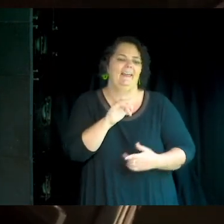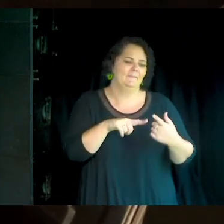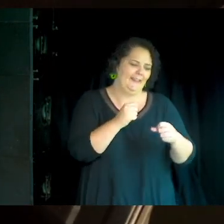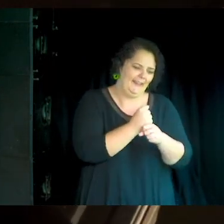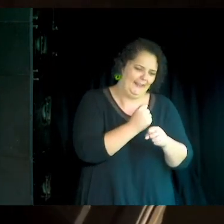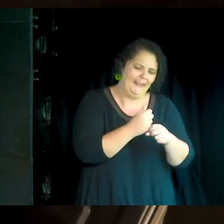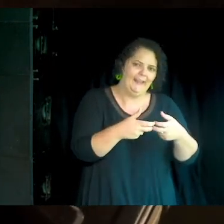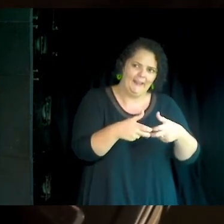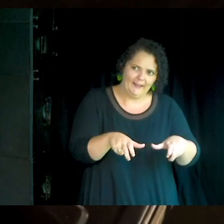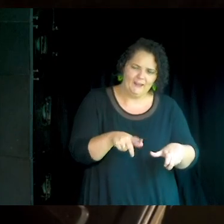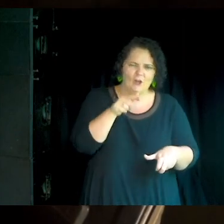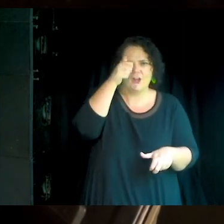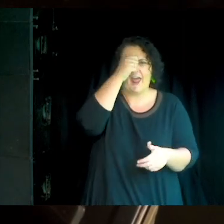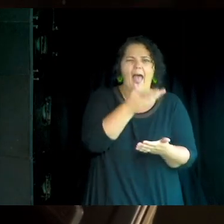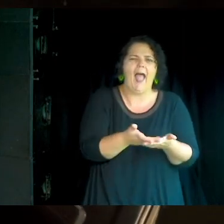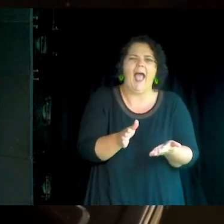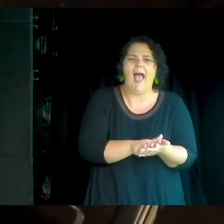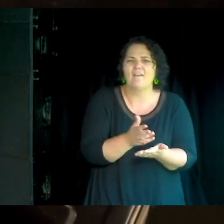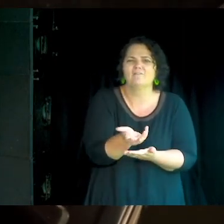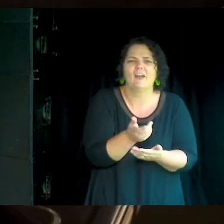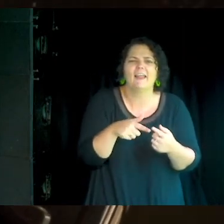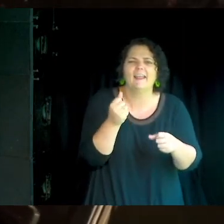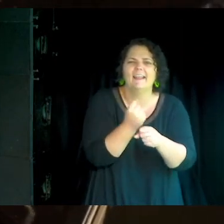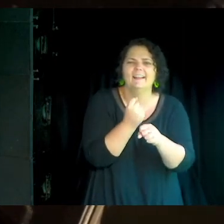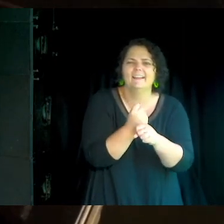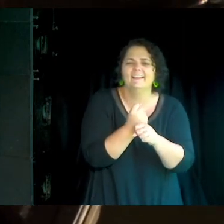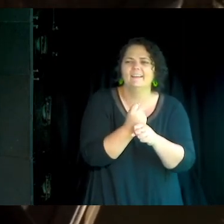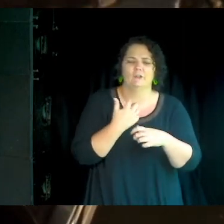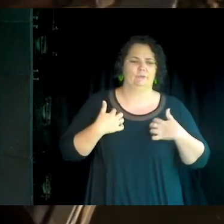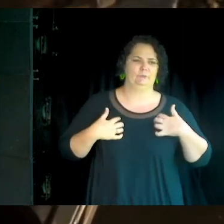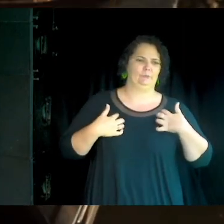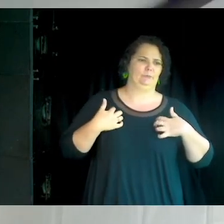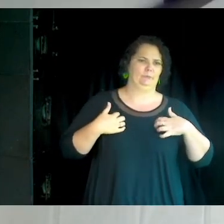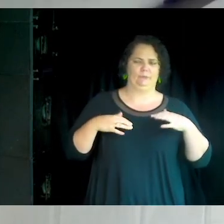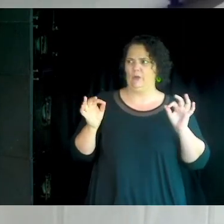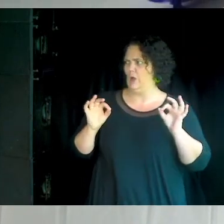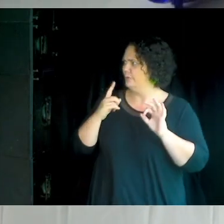I'm sure you know how to fry eggs it's not very exciting whoa Emily can you stop the splitting